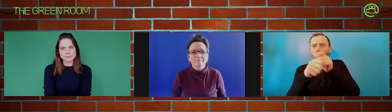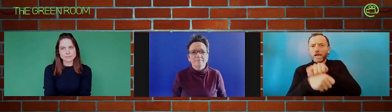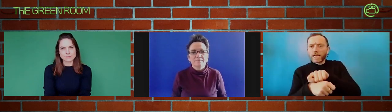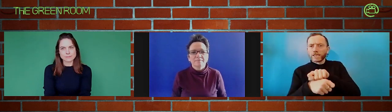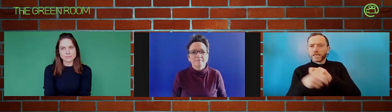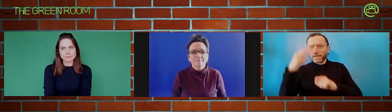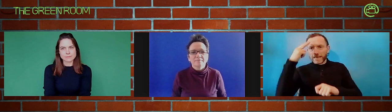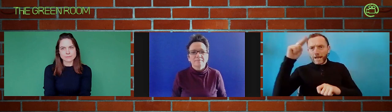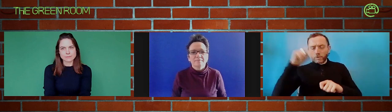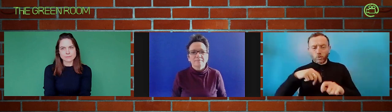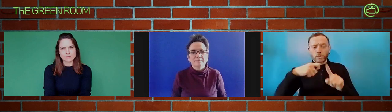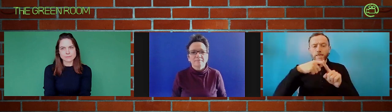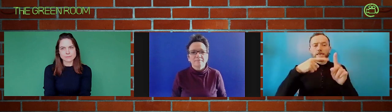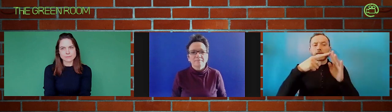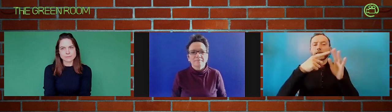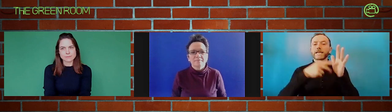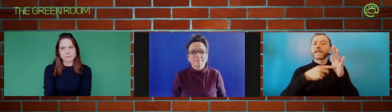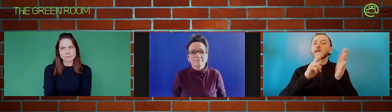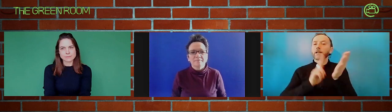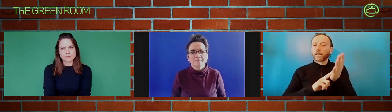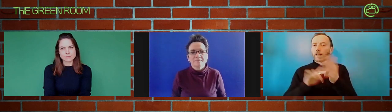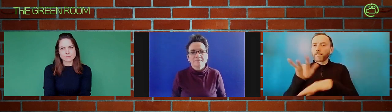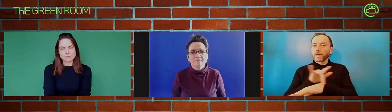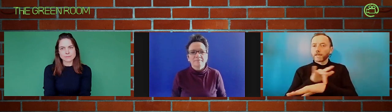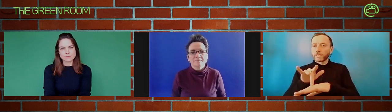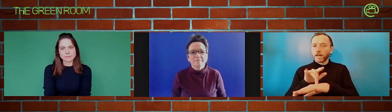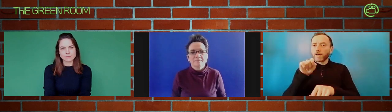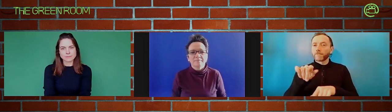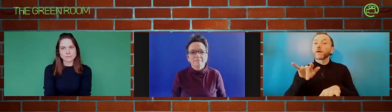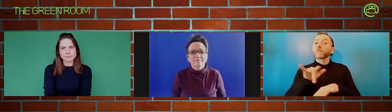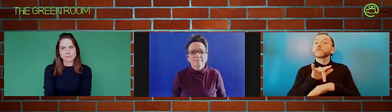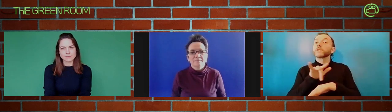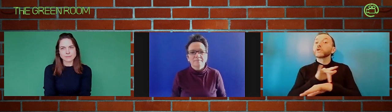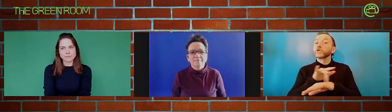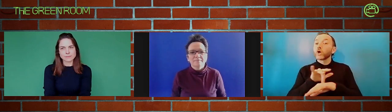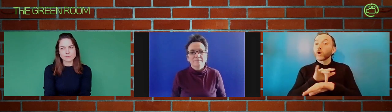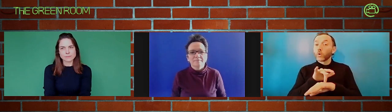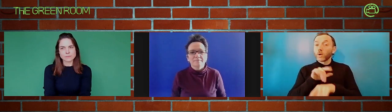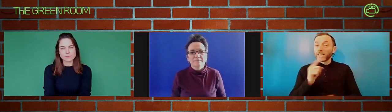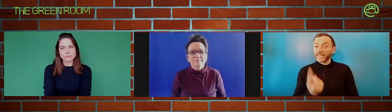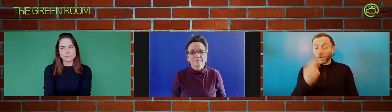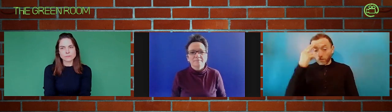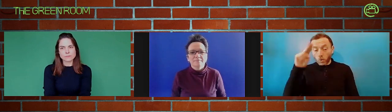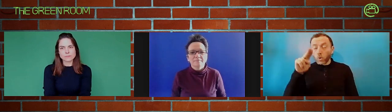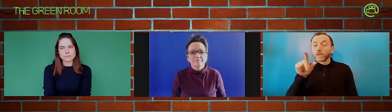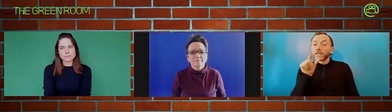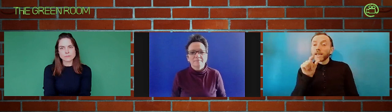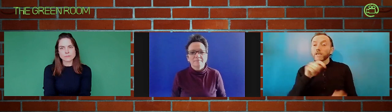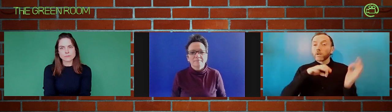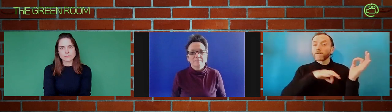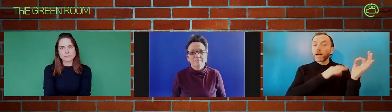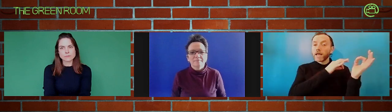and that was a show called The Little Violin and the there was a deaf performer in it